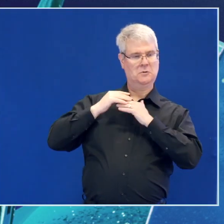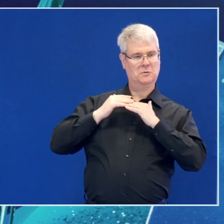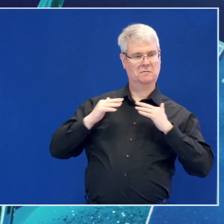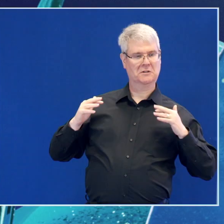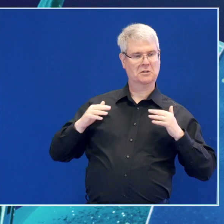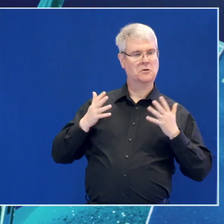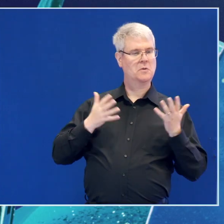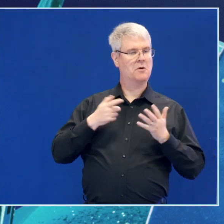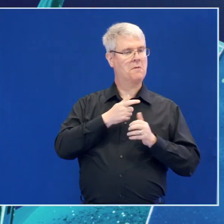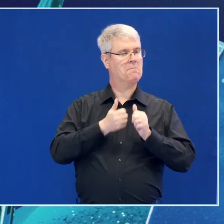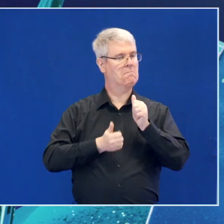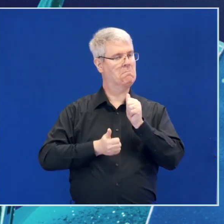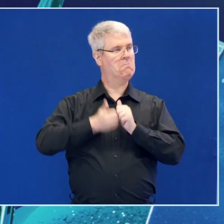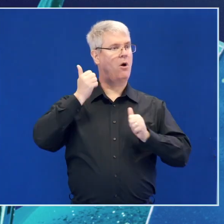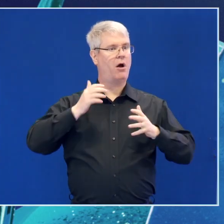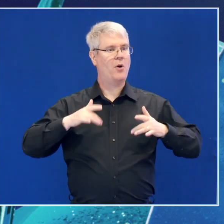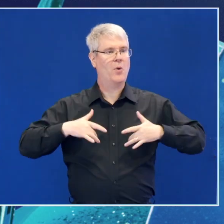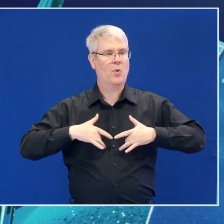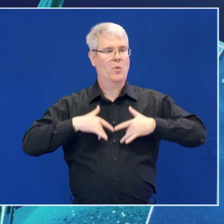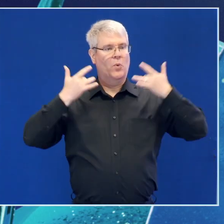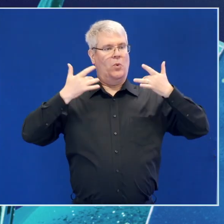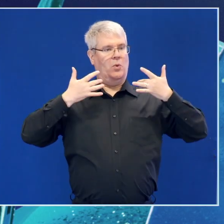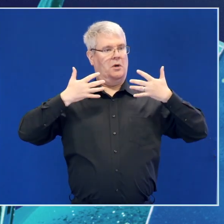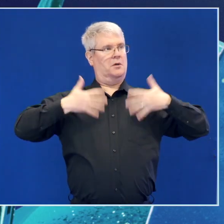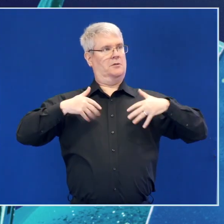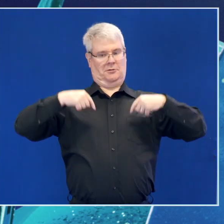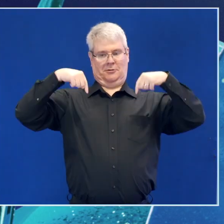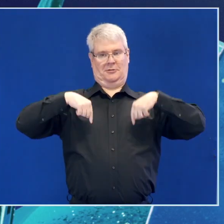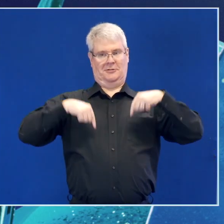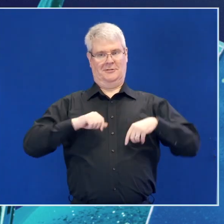about right now in this space? Sure.